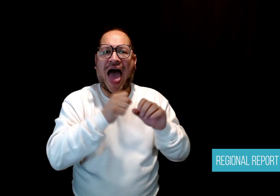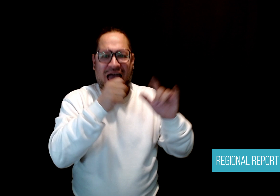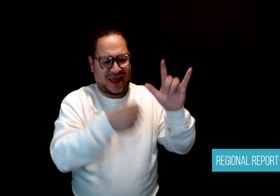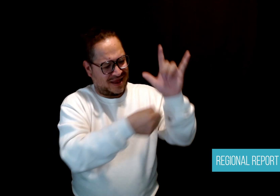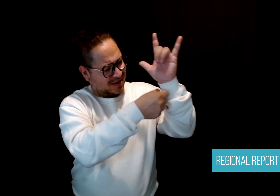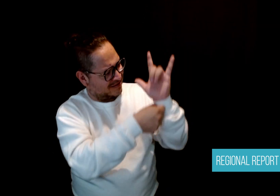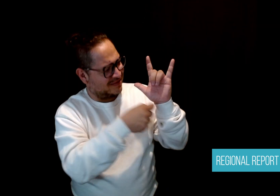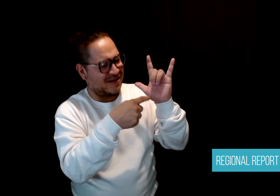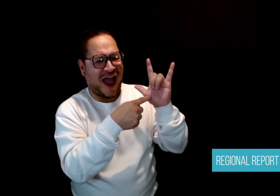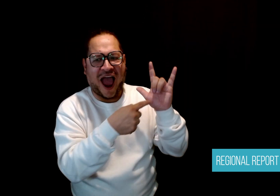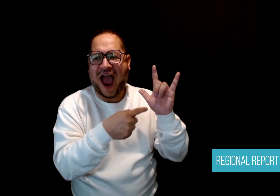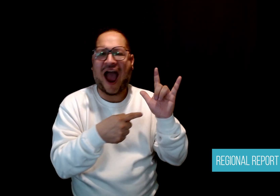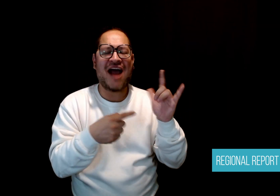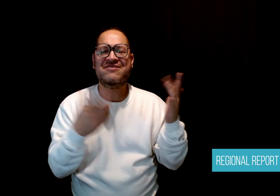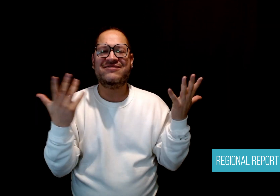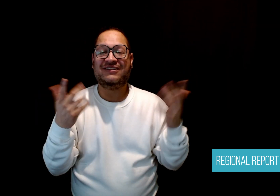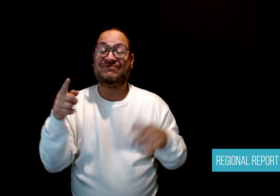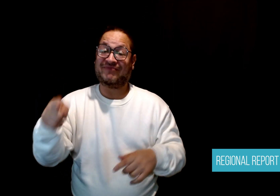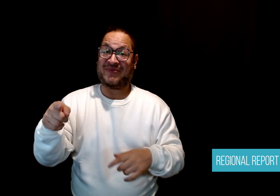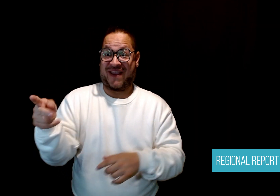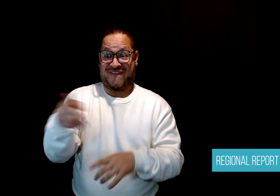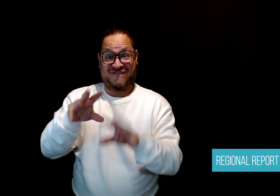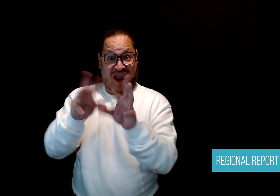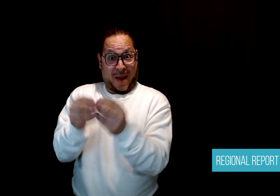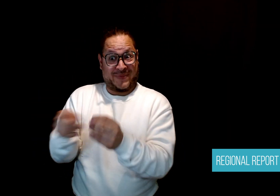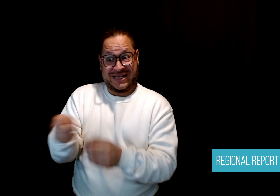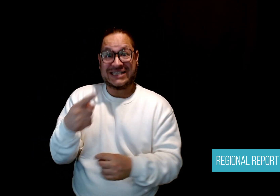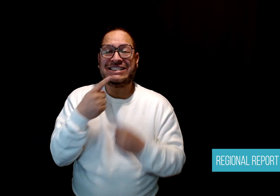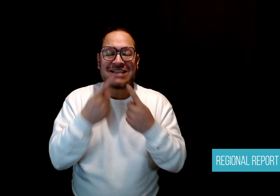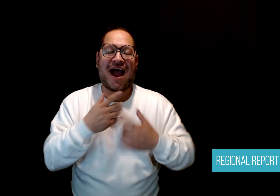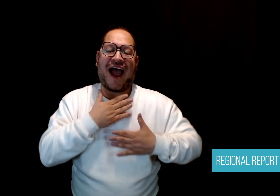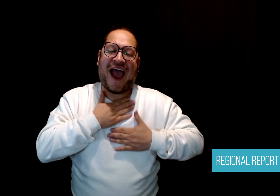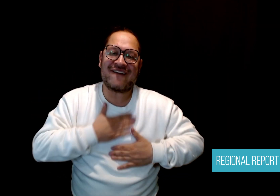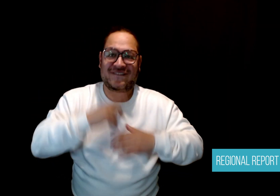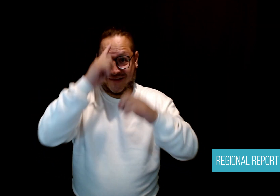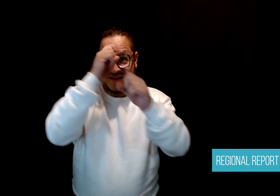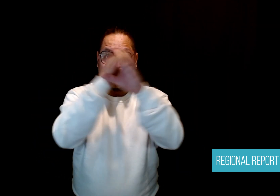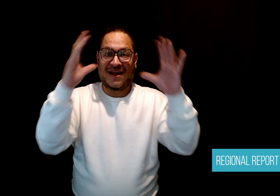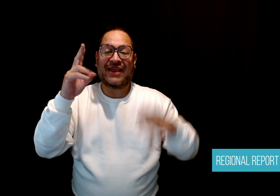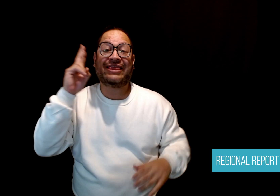The family says that they hope that Deaf Americans will come